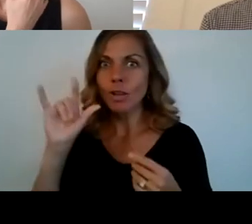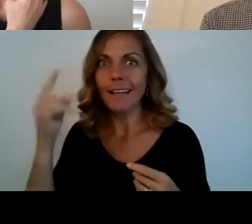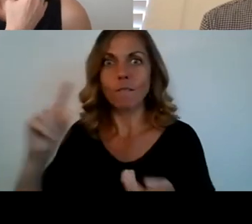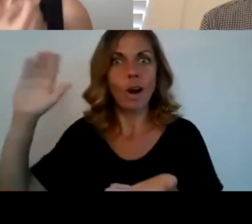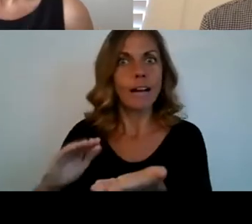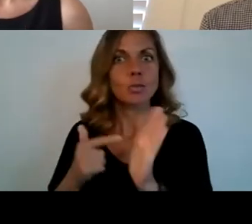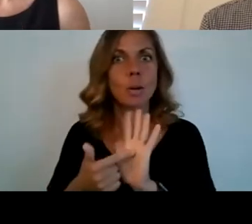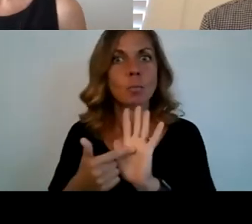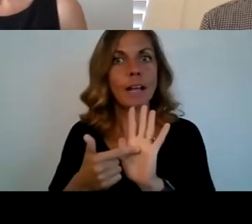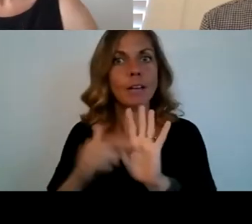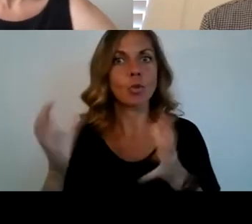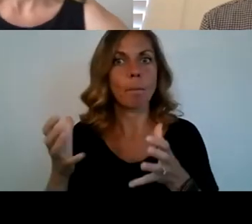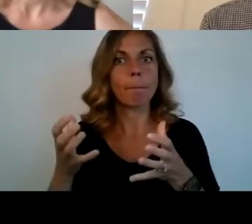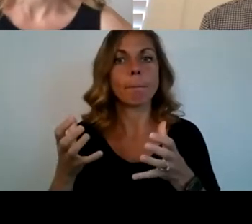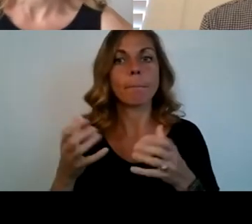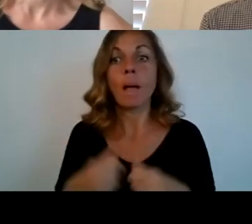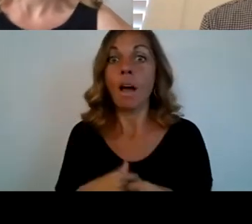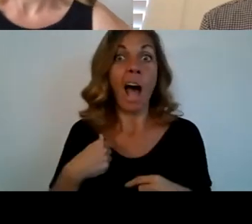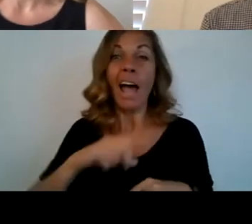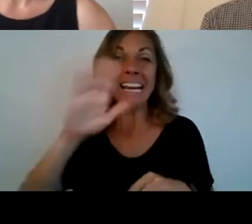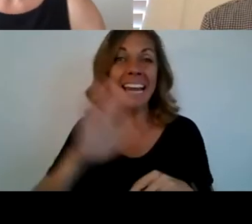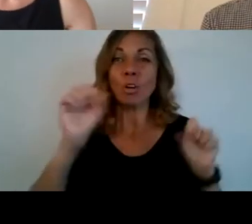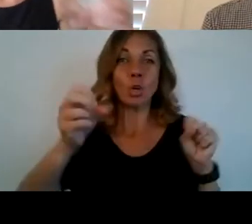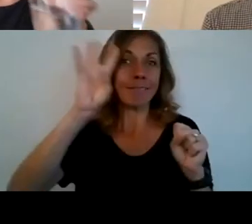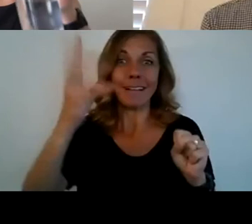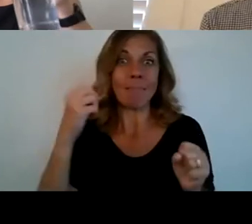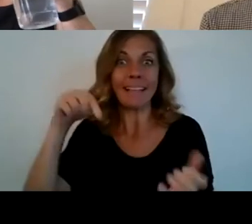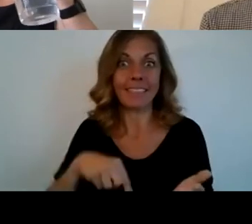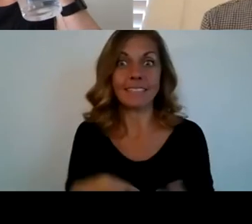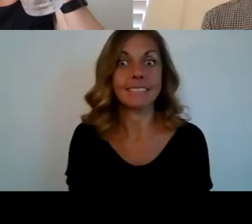couldn't have curated anything like this. Right? This is a time where things are absolutely